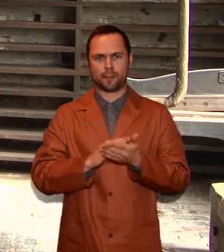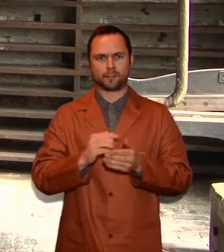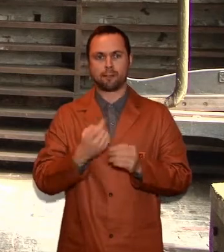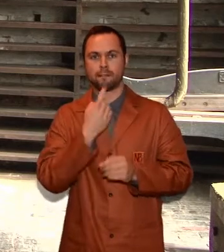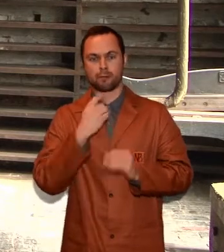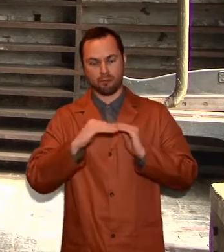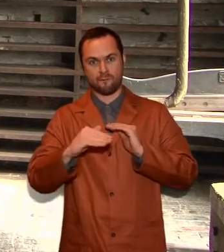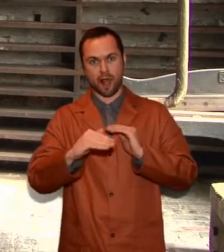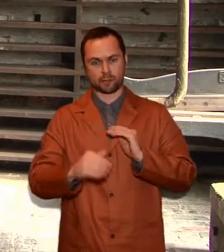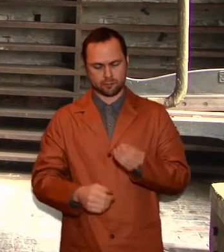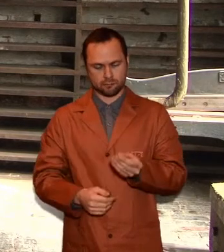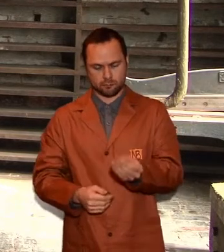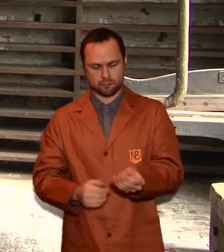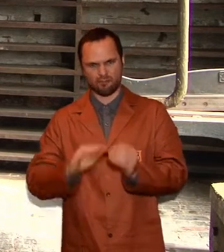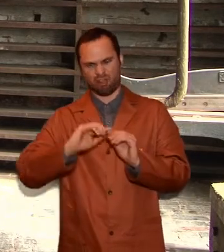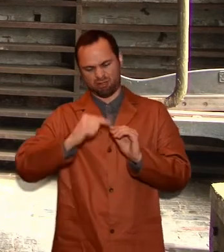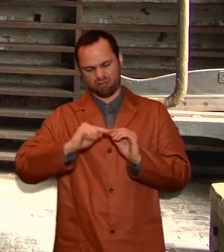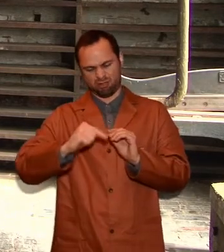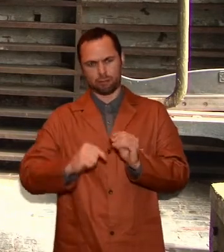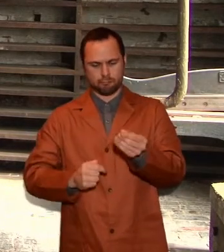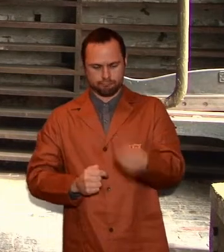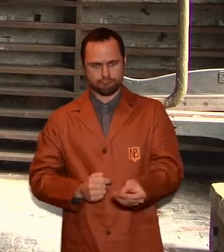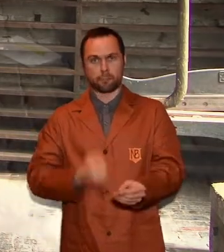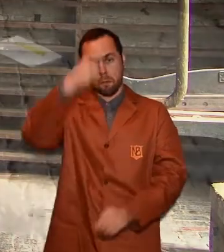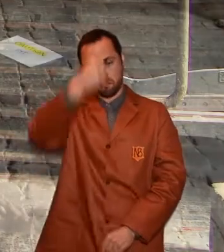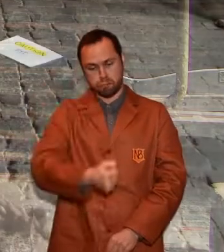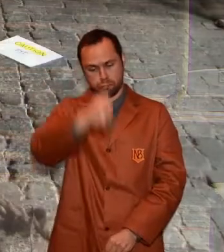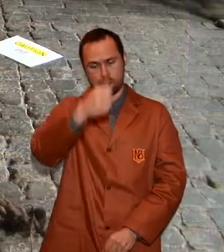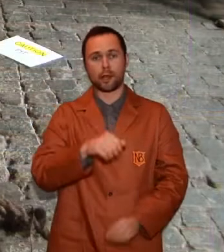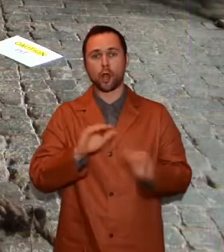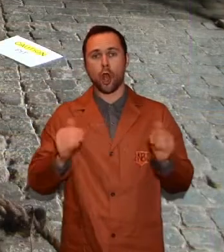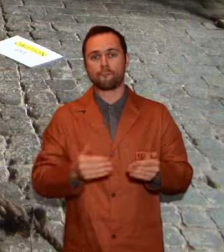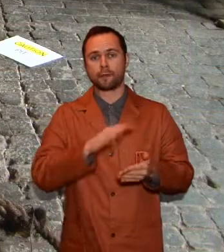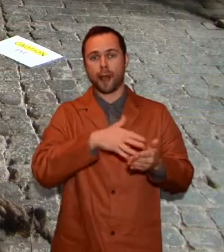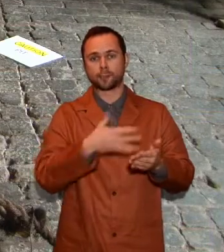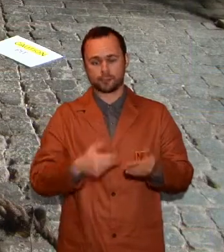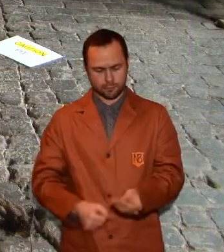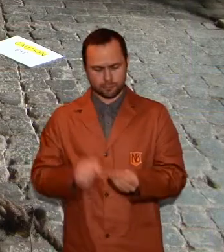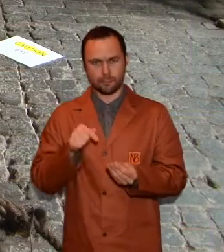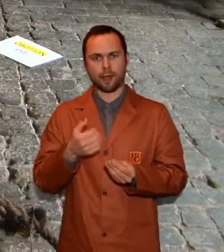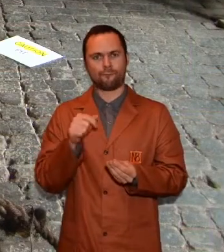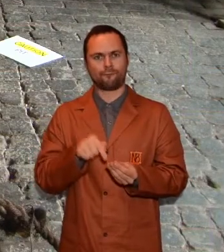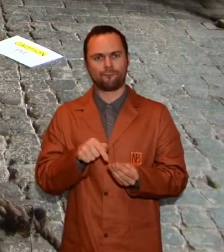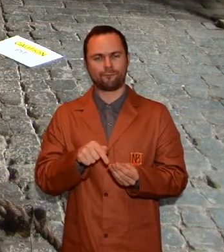Into one that's got the impression of the coffin fitting on top of it. Now you may be wondering why I've got my foot in this rope.